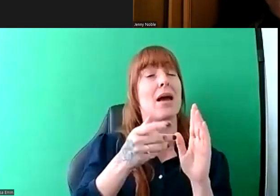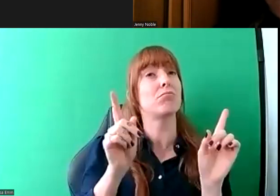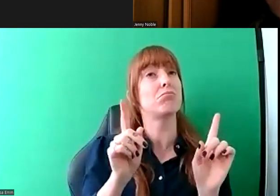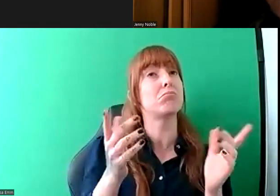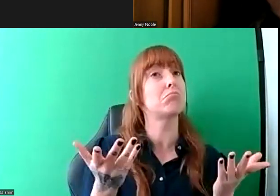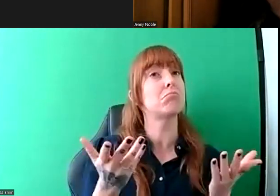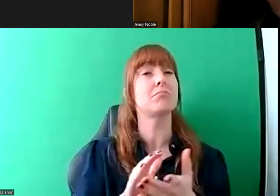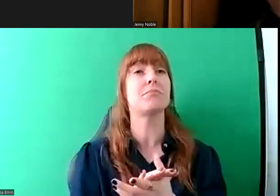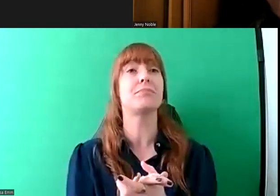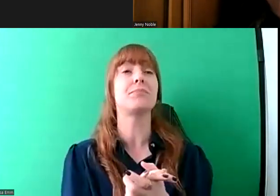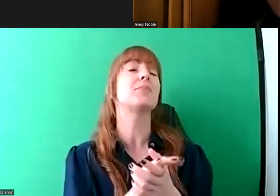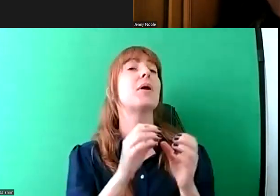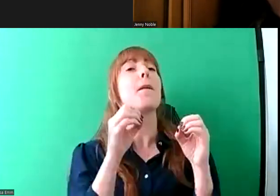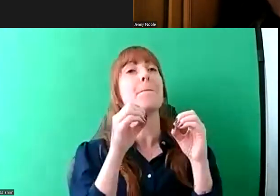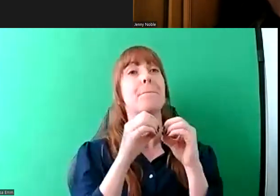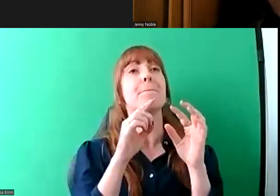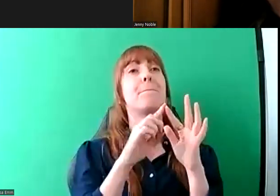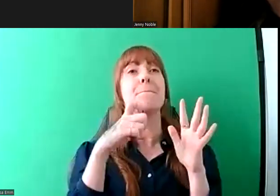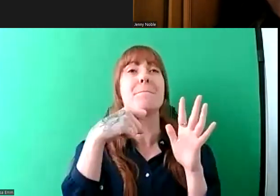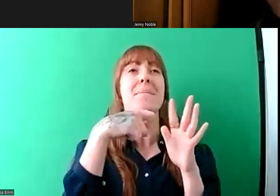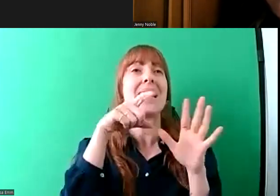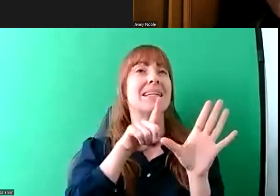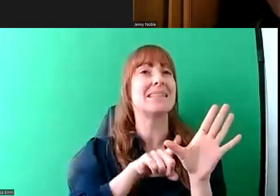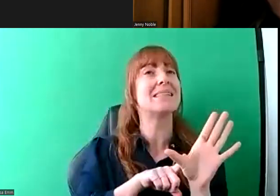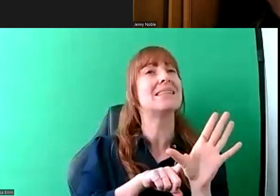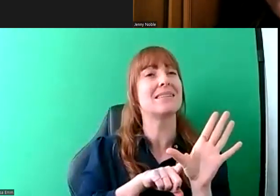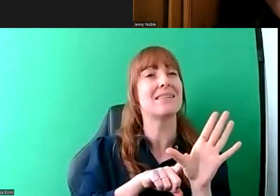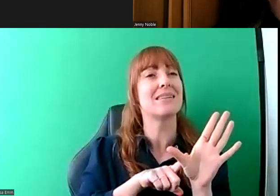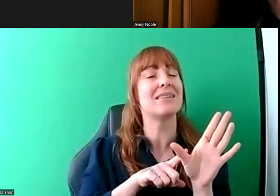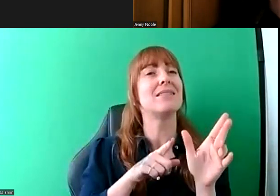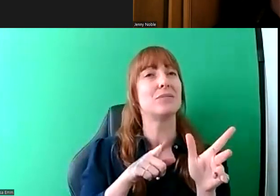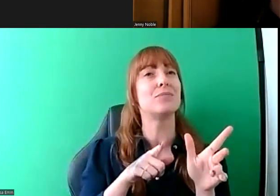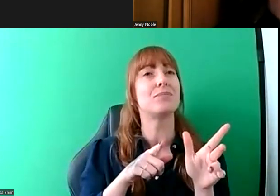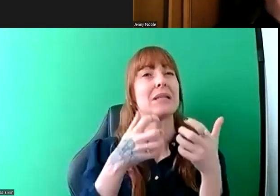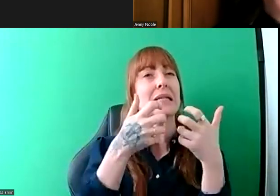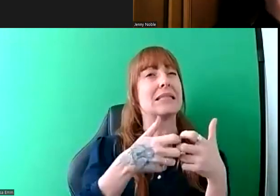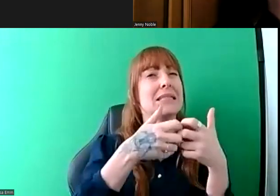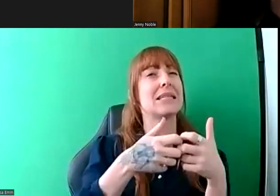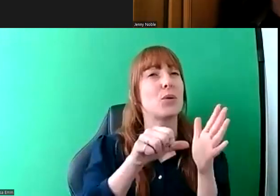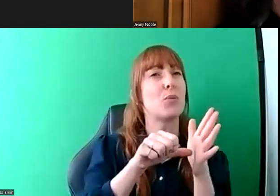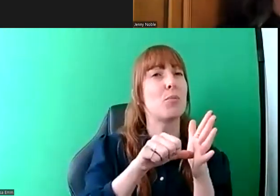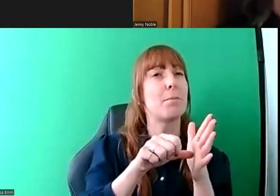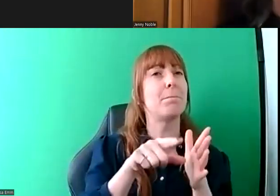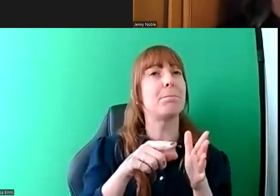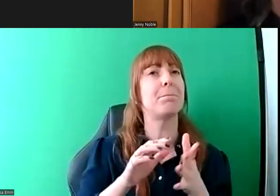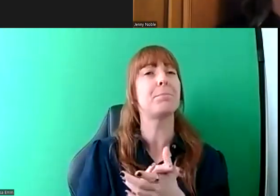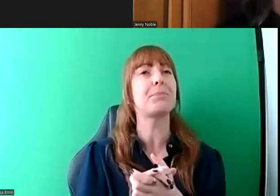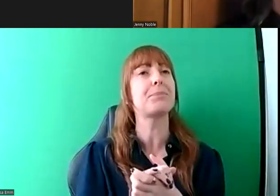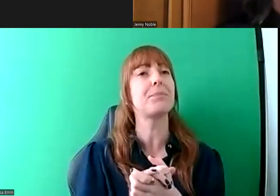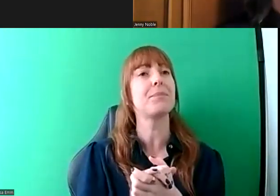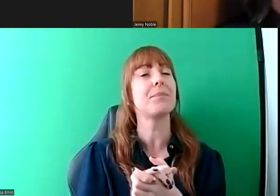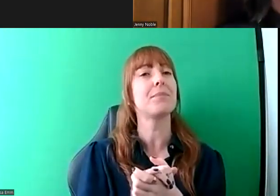Becky: Yes, sorry I'm having trouble working out my phone.